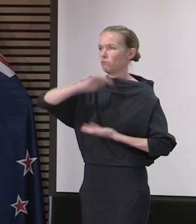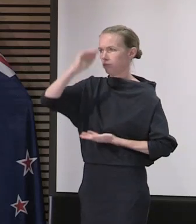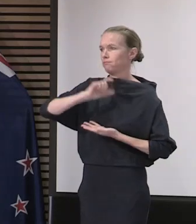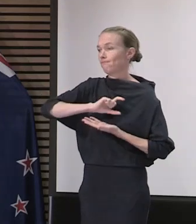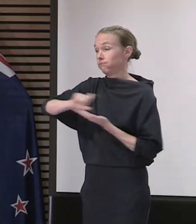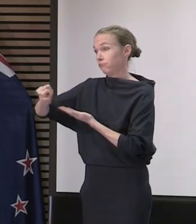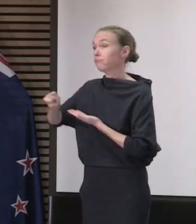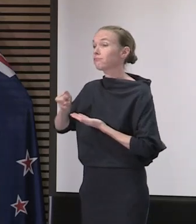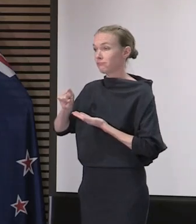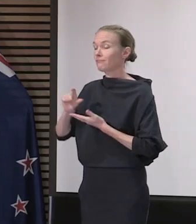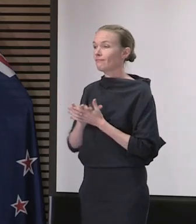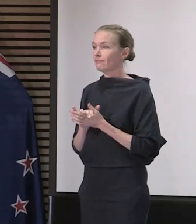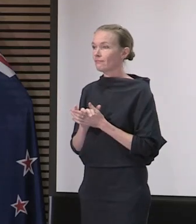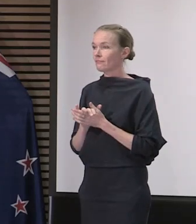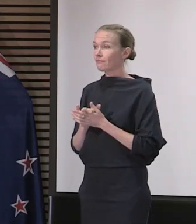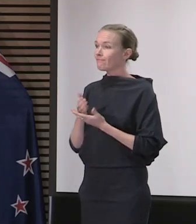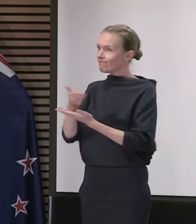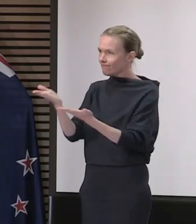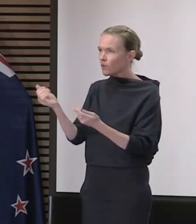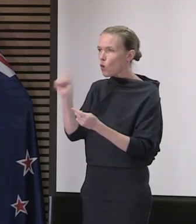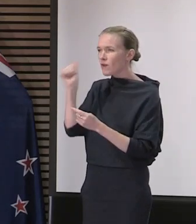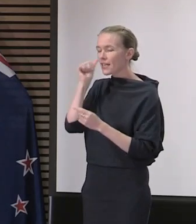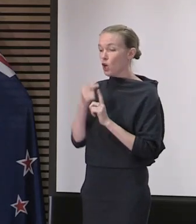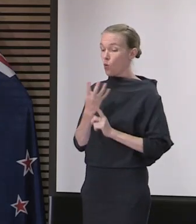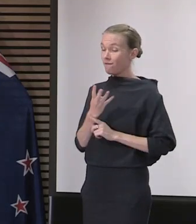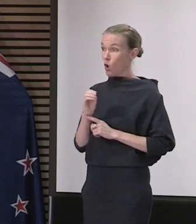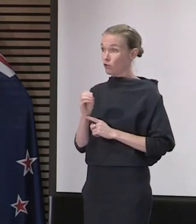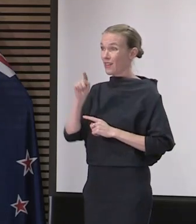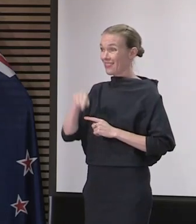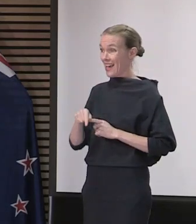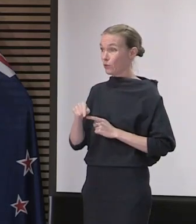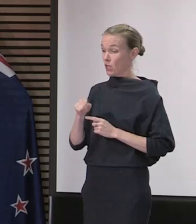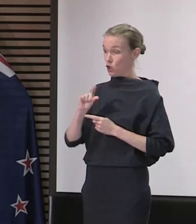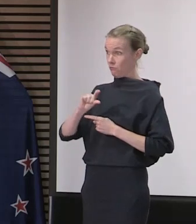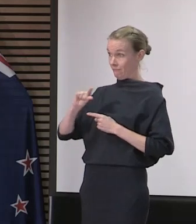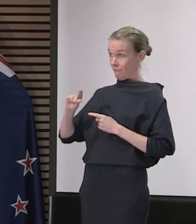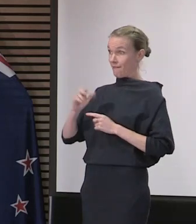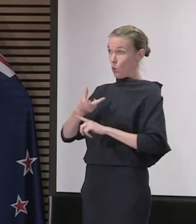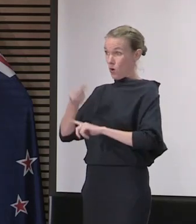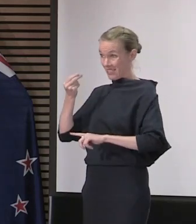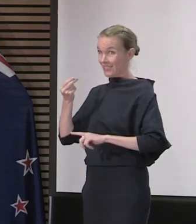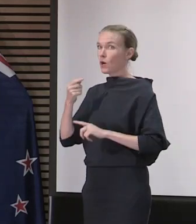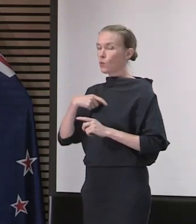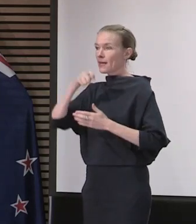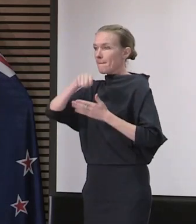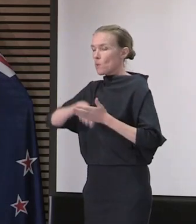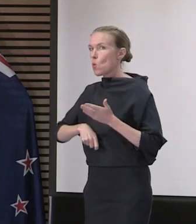in an entire season in New Zealand previously. We have